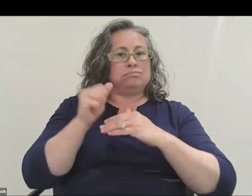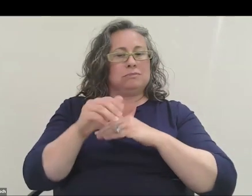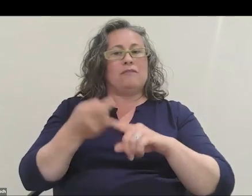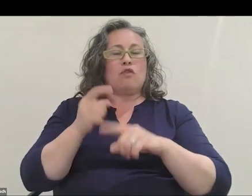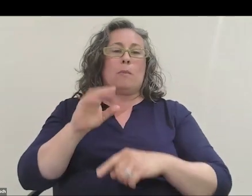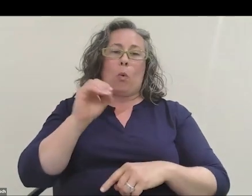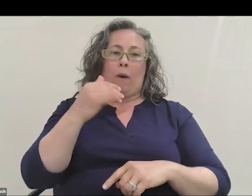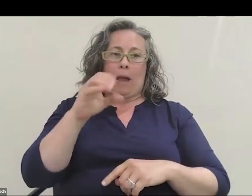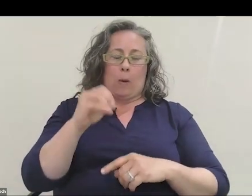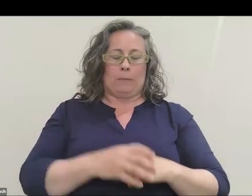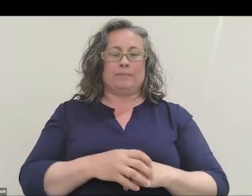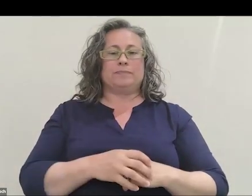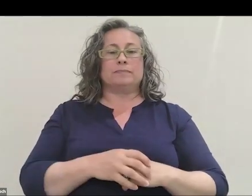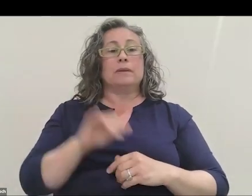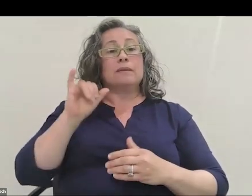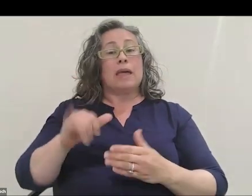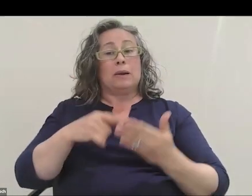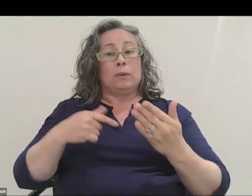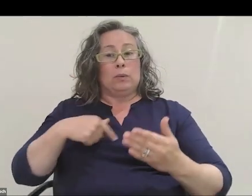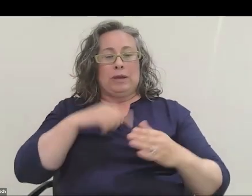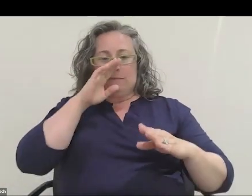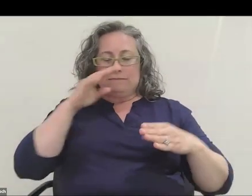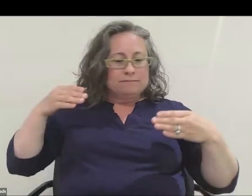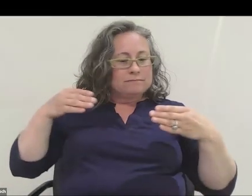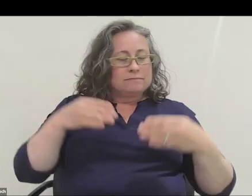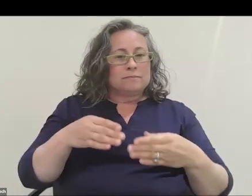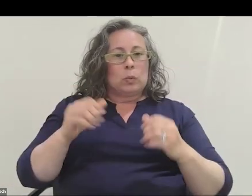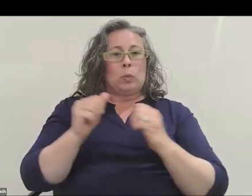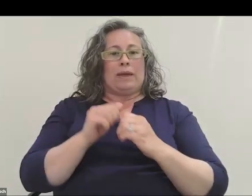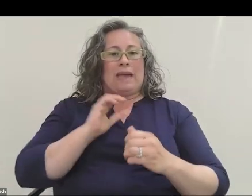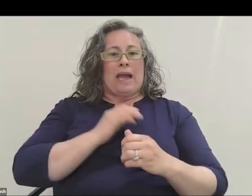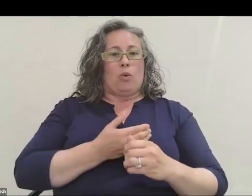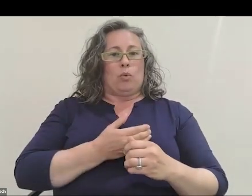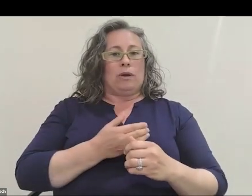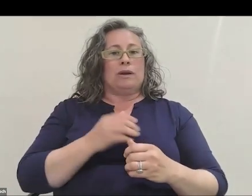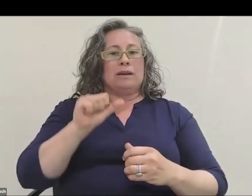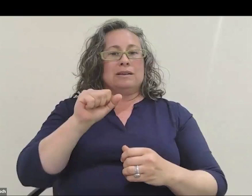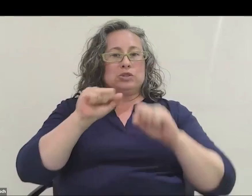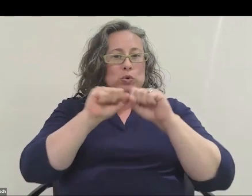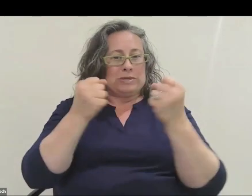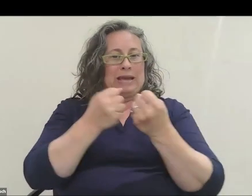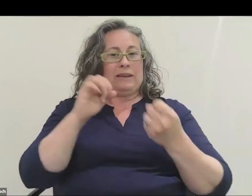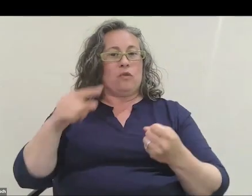That's what we focused on with our Society for Science STEM Action Grant this past school year.